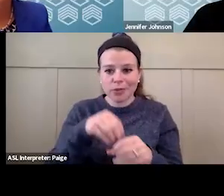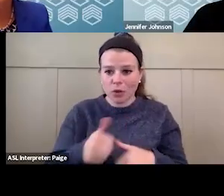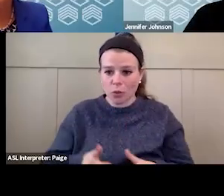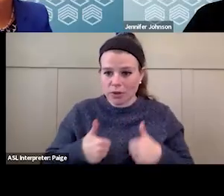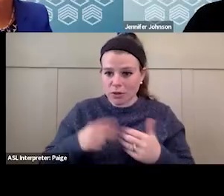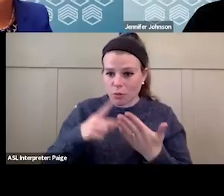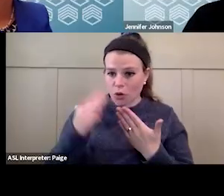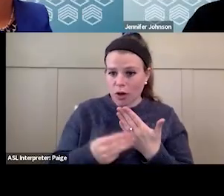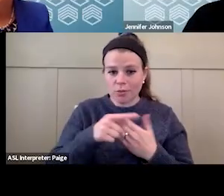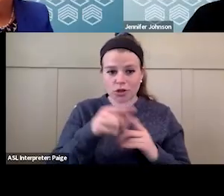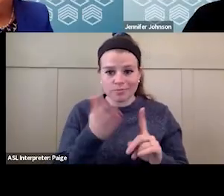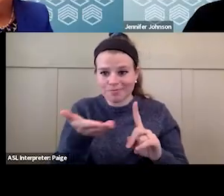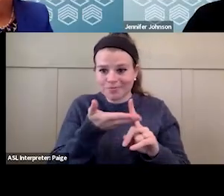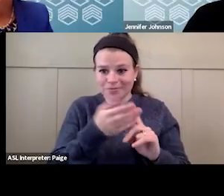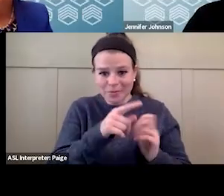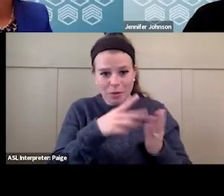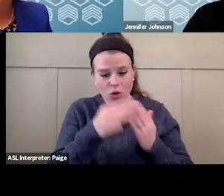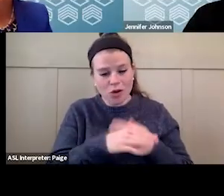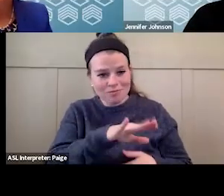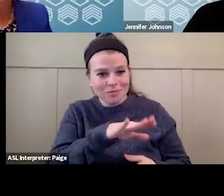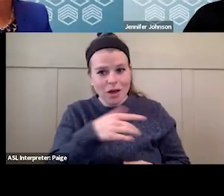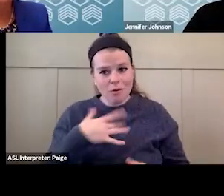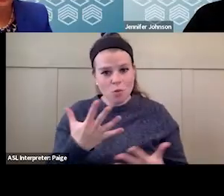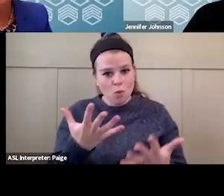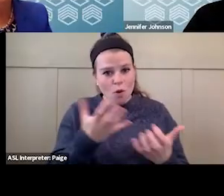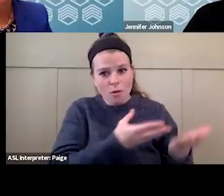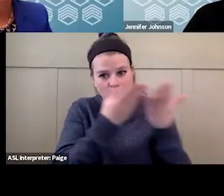She convinced the program that she would like to bring some of her colleagues